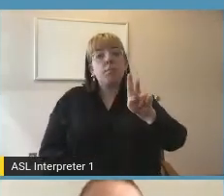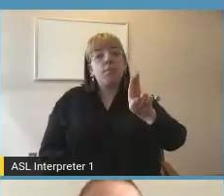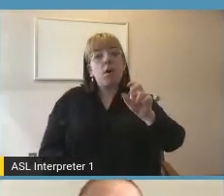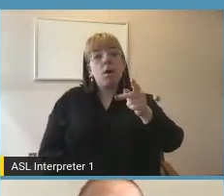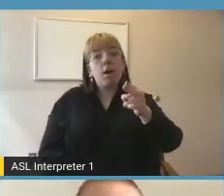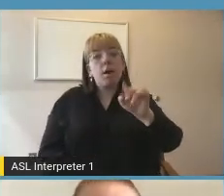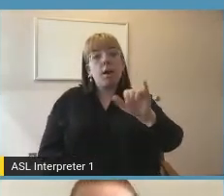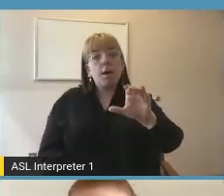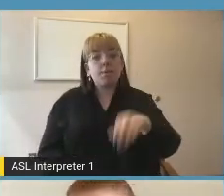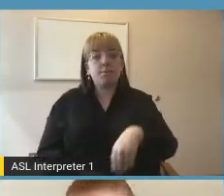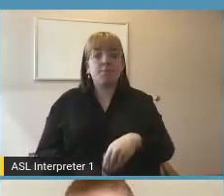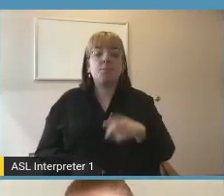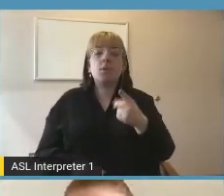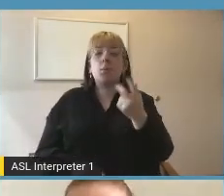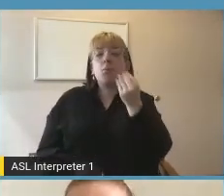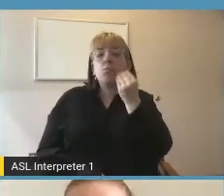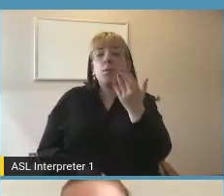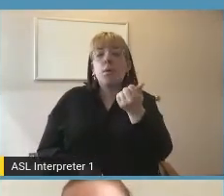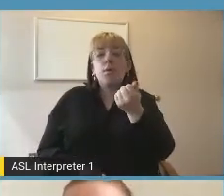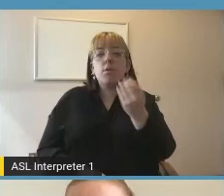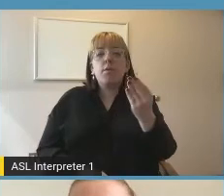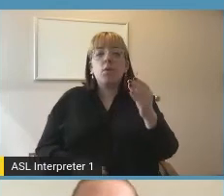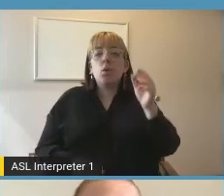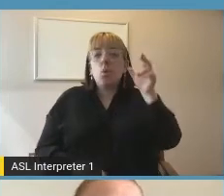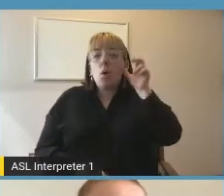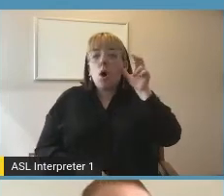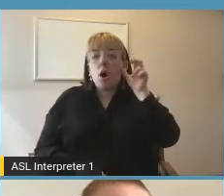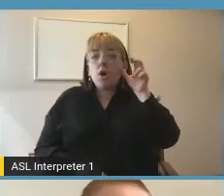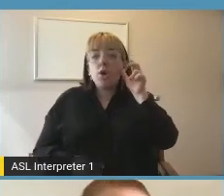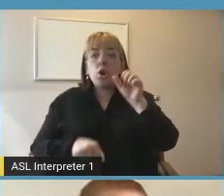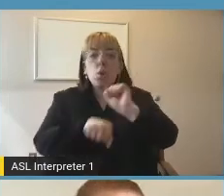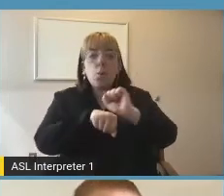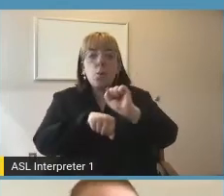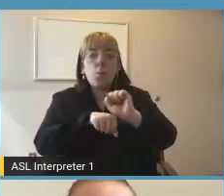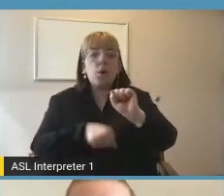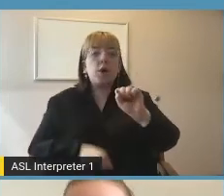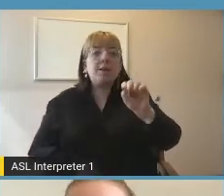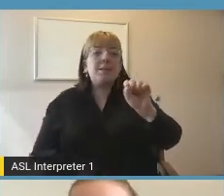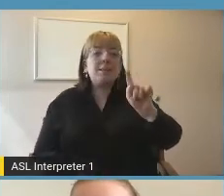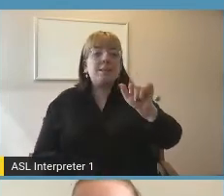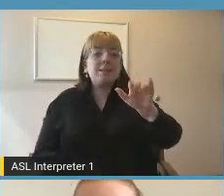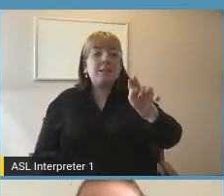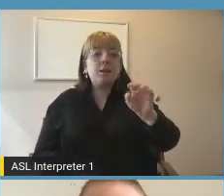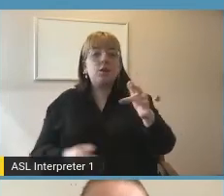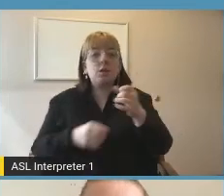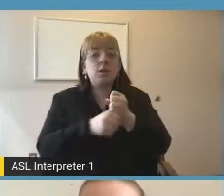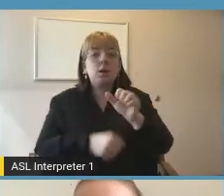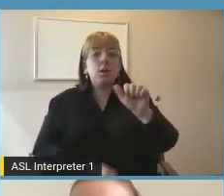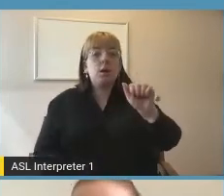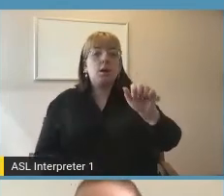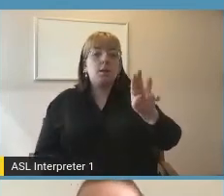audio workstations. So DAW. So some tools you can use for editing your audio, cutting,